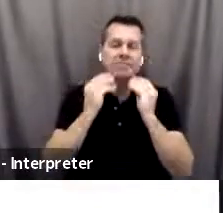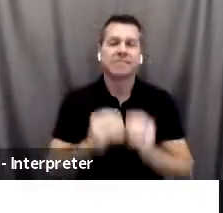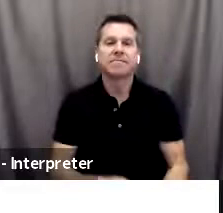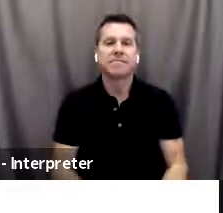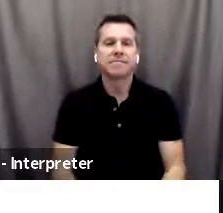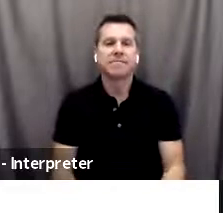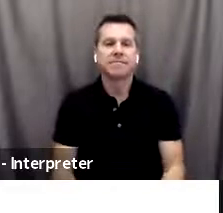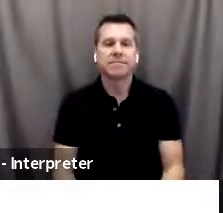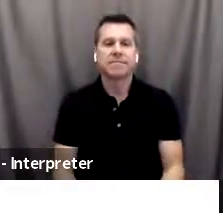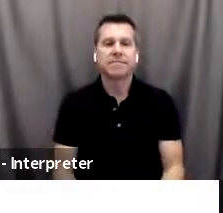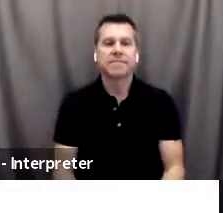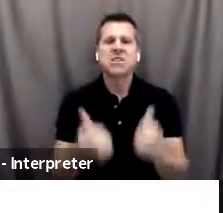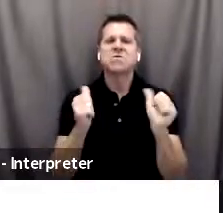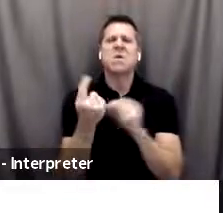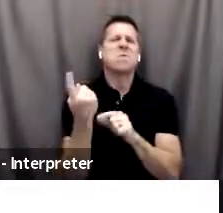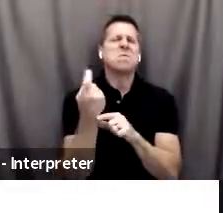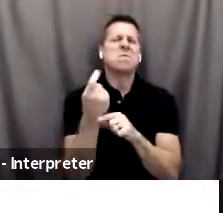So let's give it a try one more time. And let me know if it works.